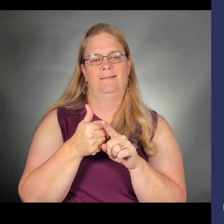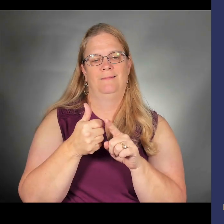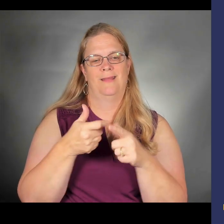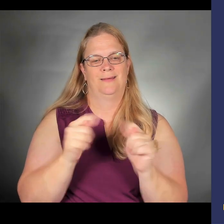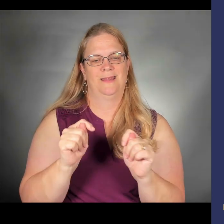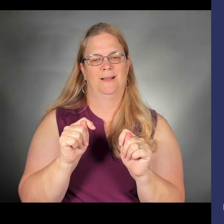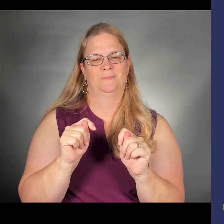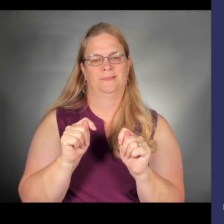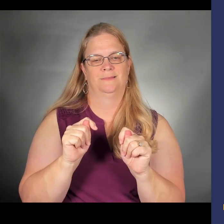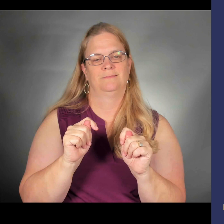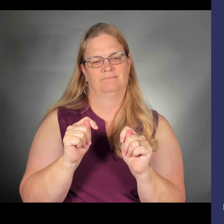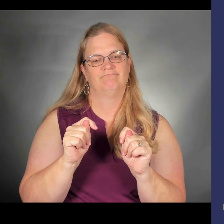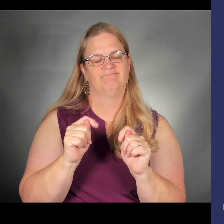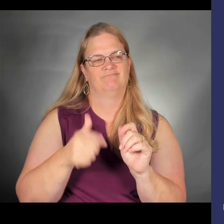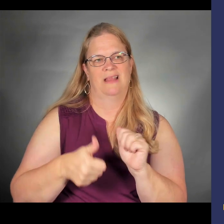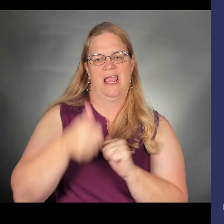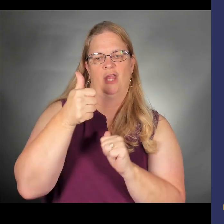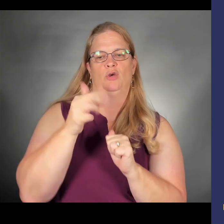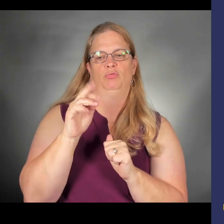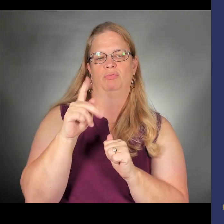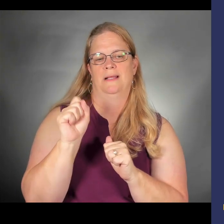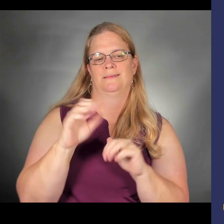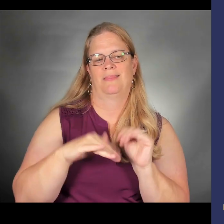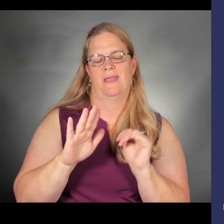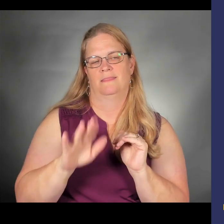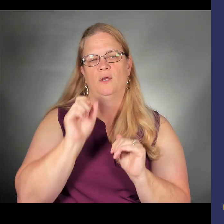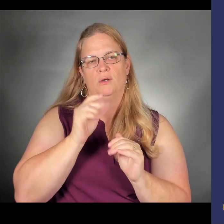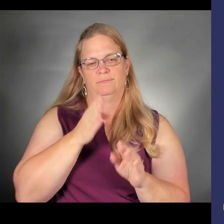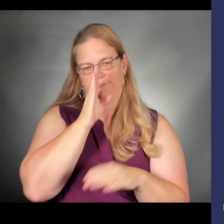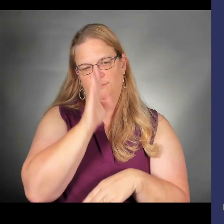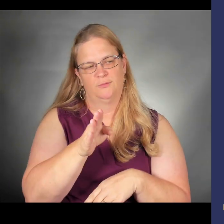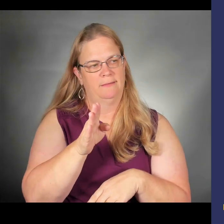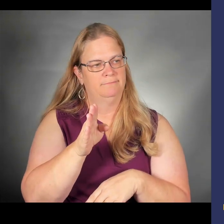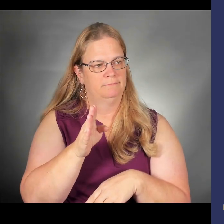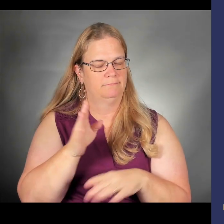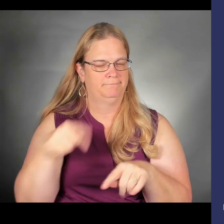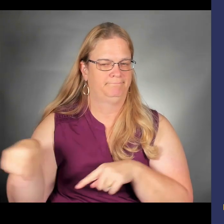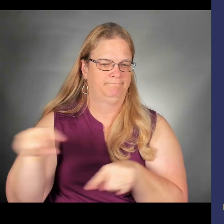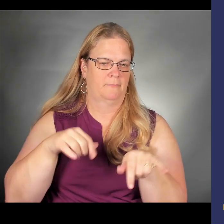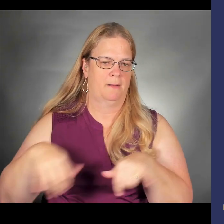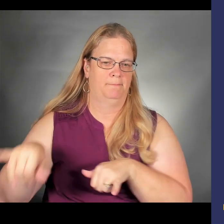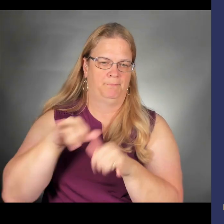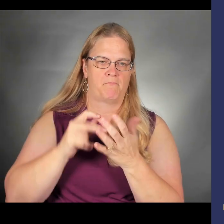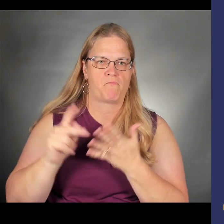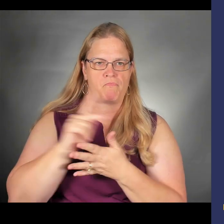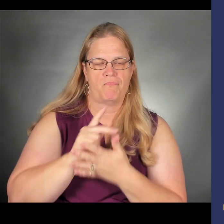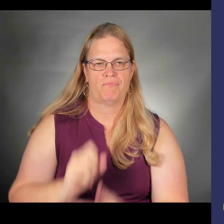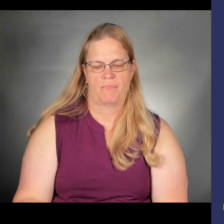report suicide attempts at a significantly higher rate than that of their heterosexual peers.